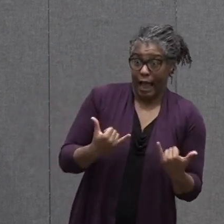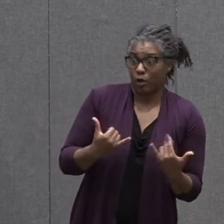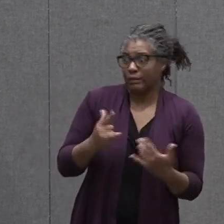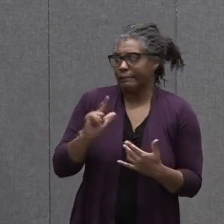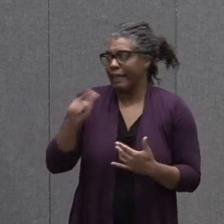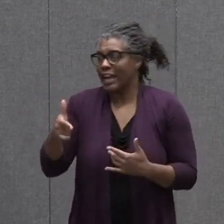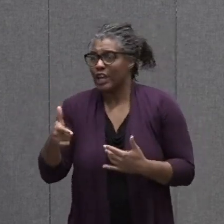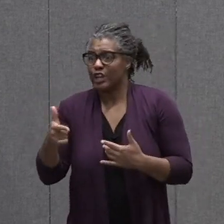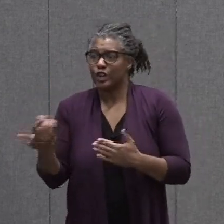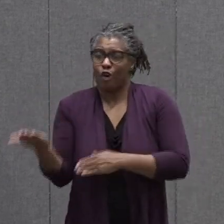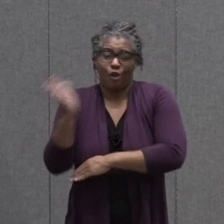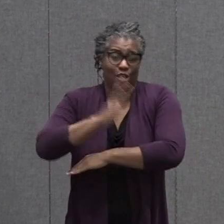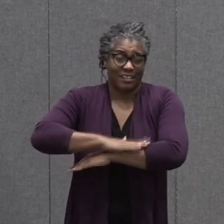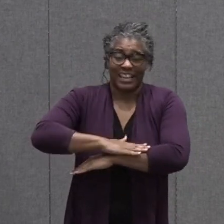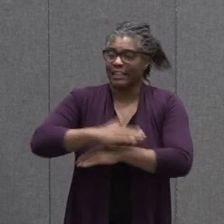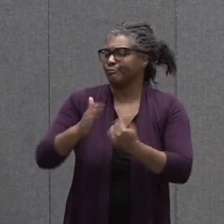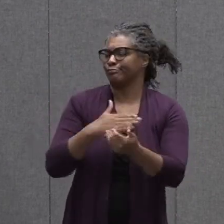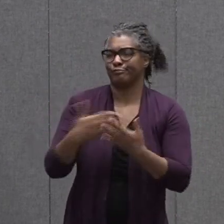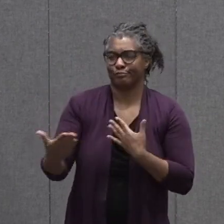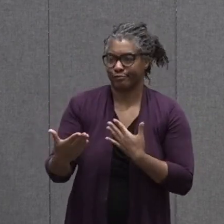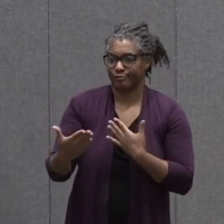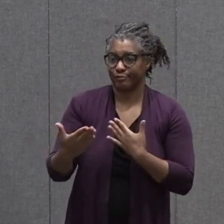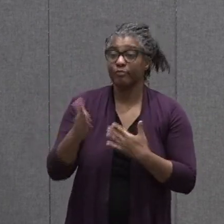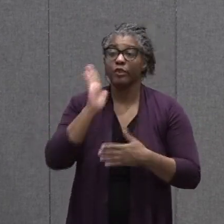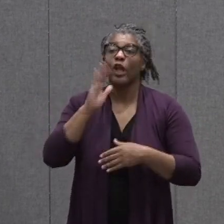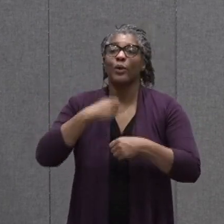I'll make you chuckle deep down in your belly.